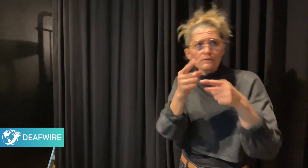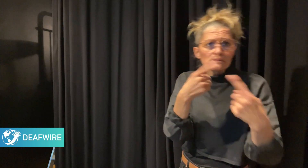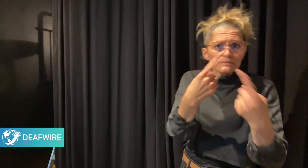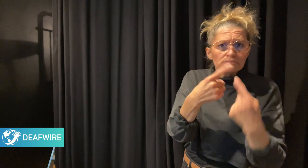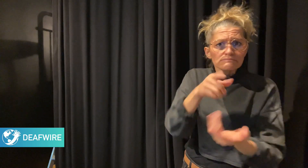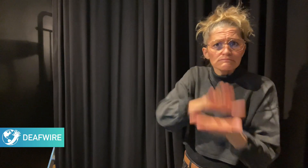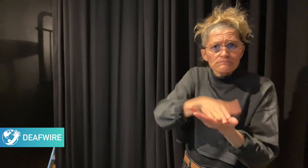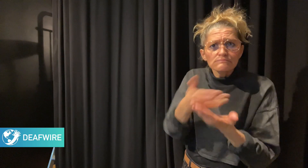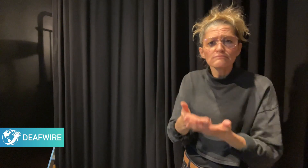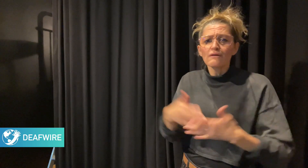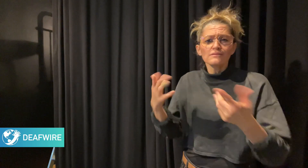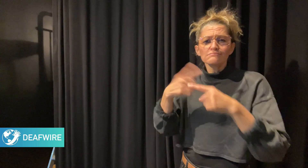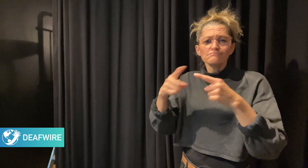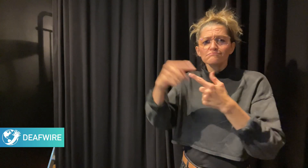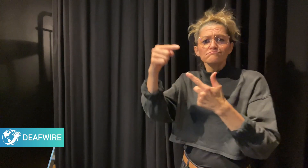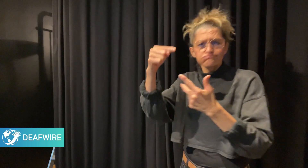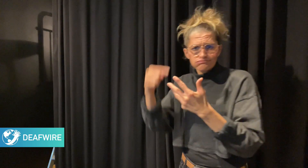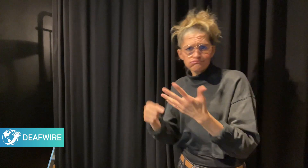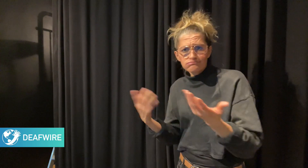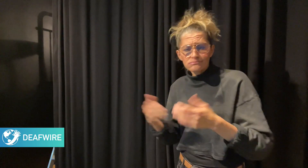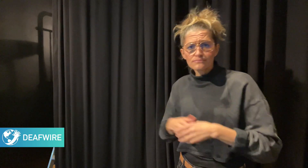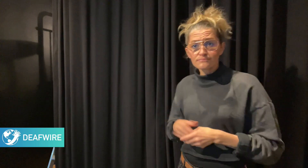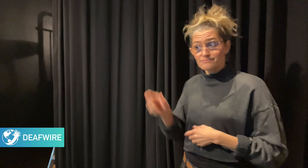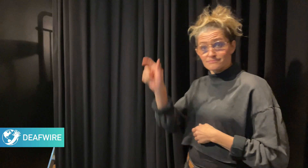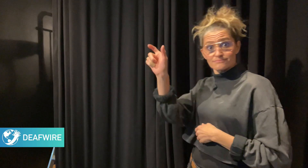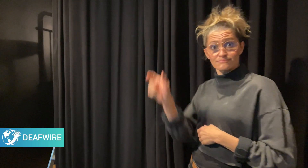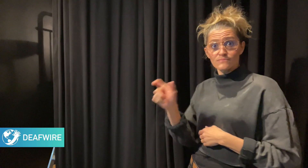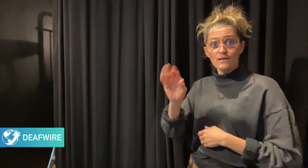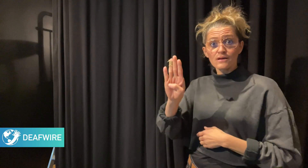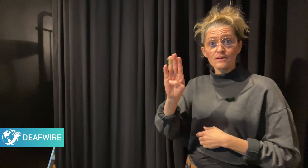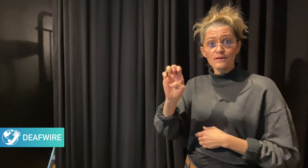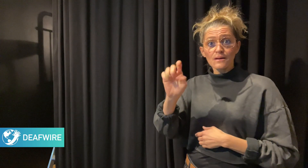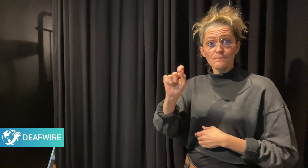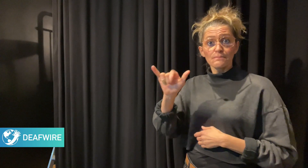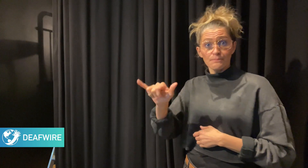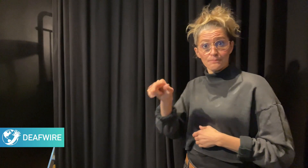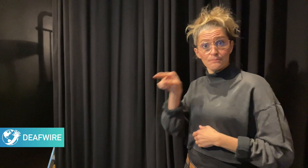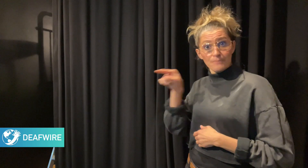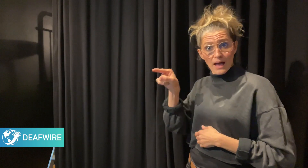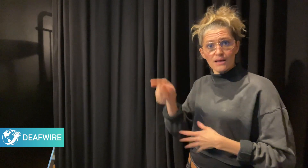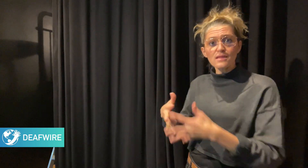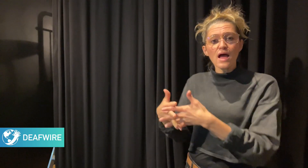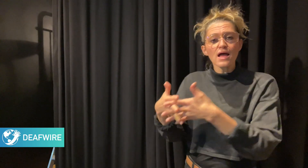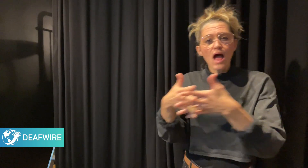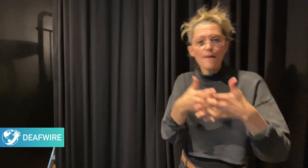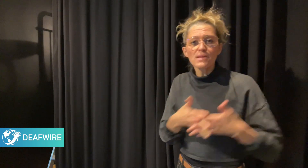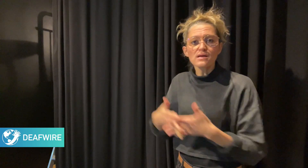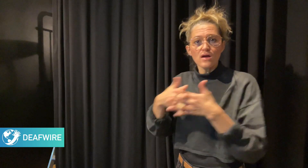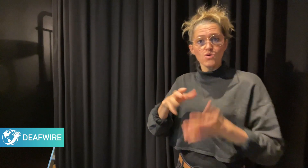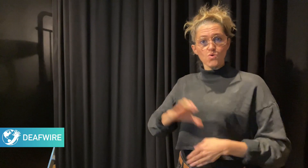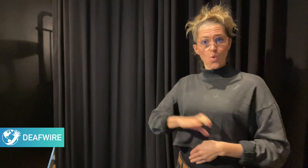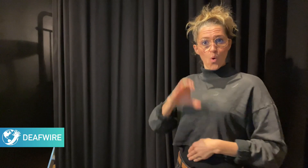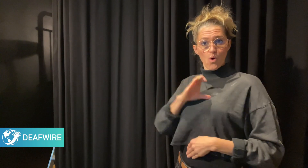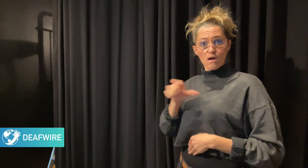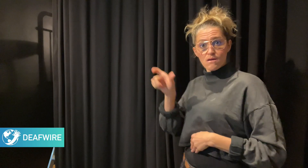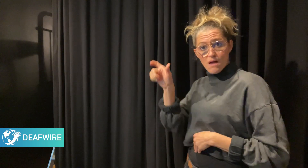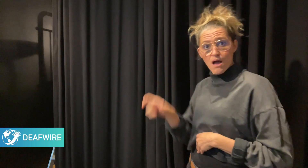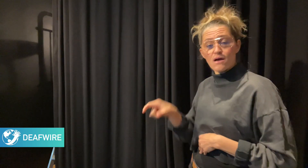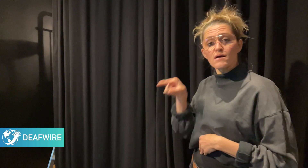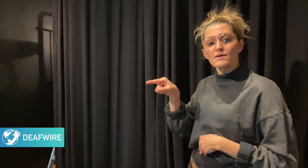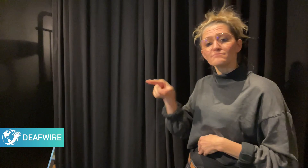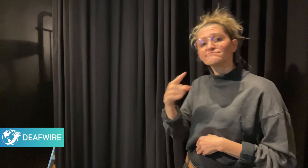phone calls, doctors’ appointments, etc. Betty,